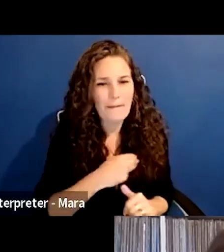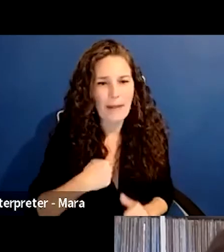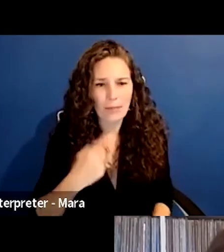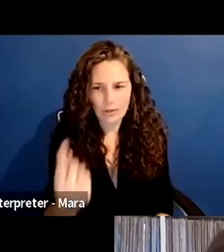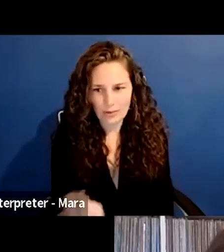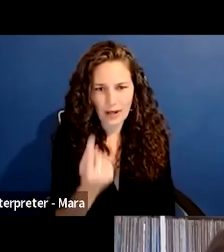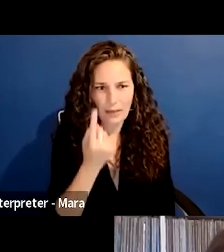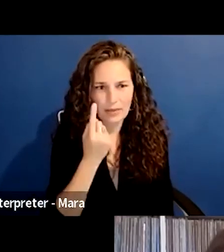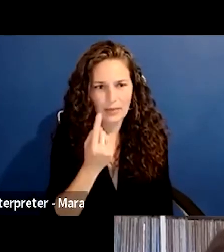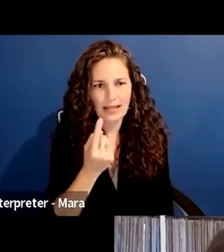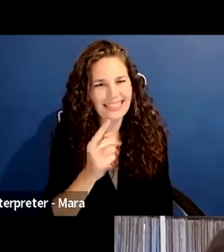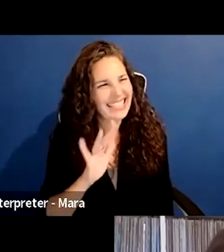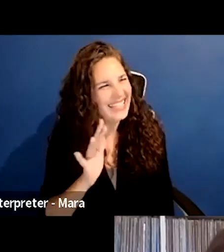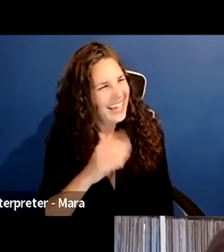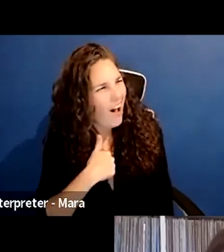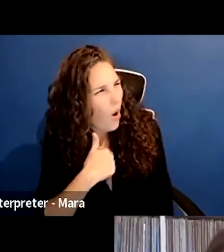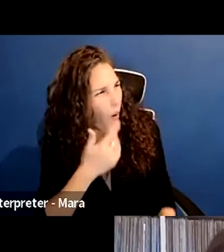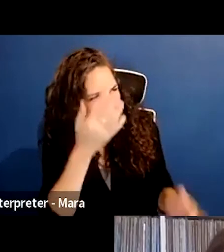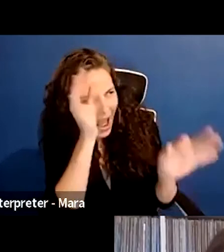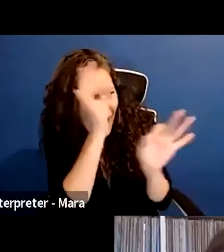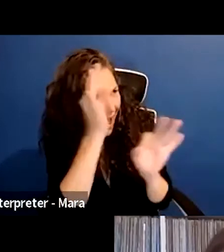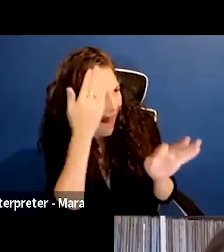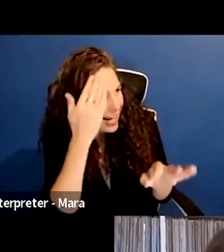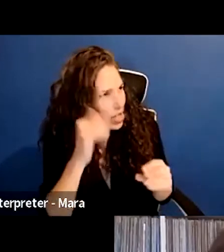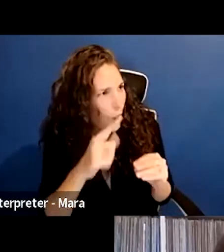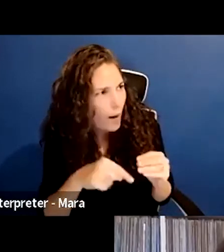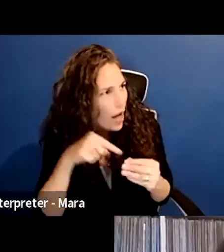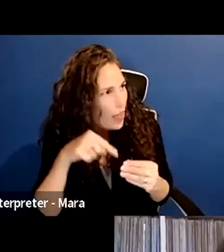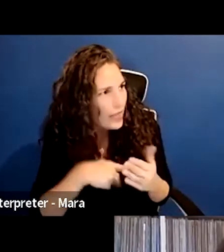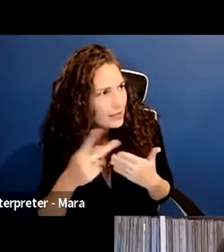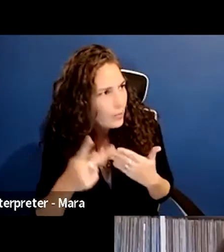"I had no idea what the foundation provided.